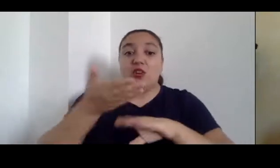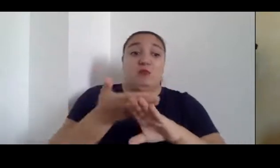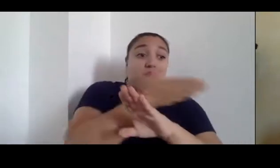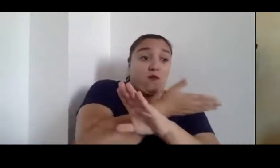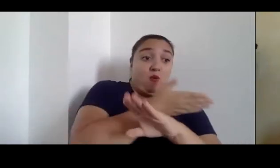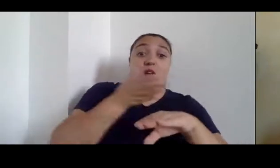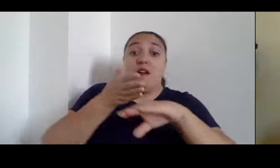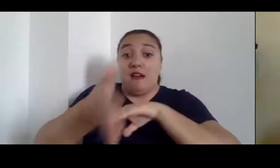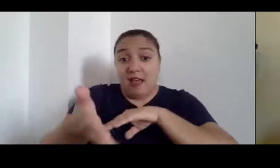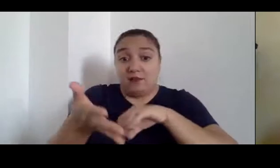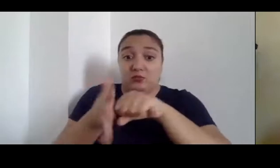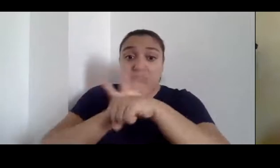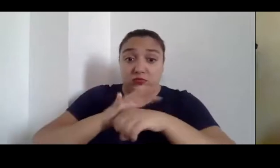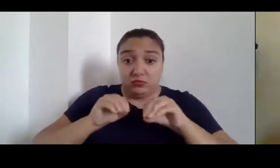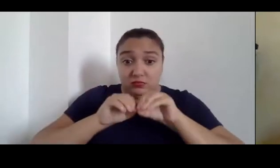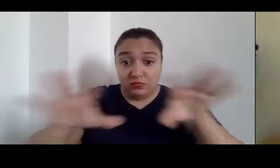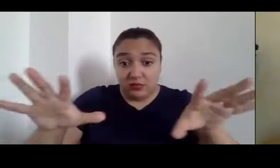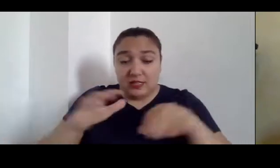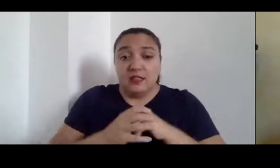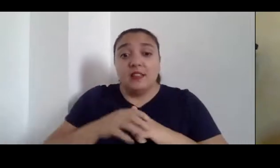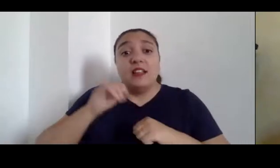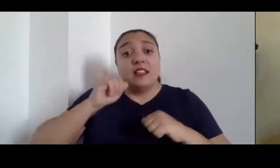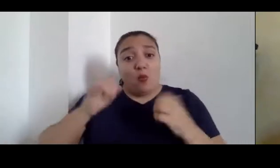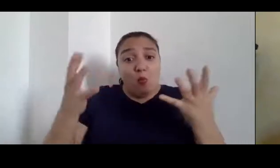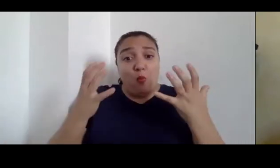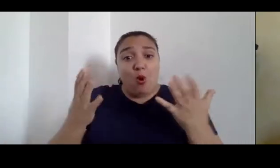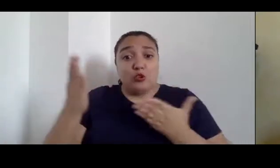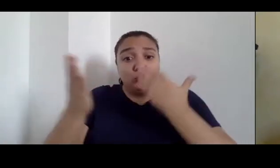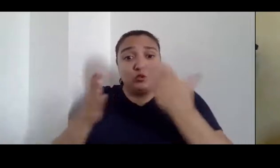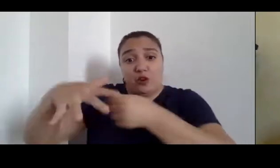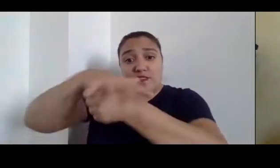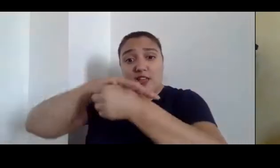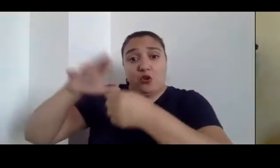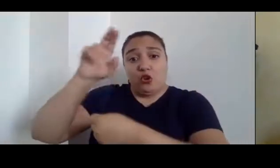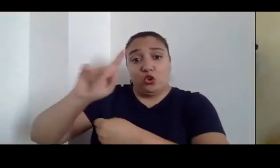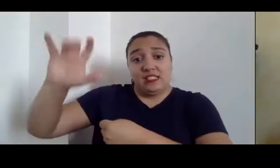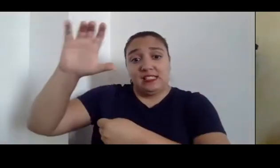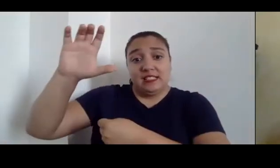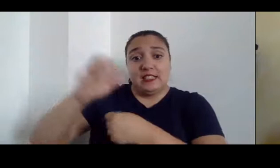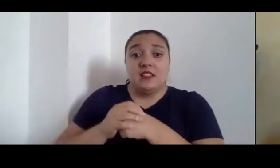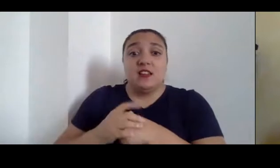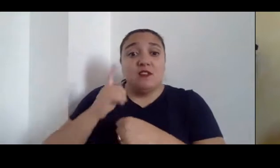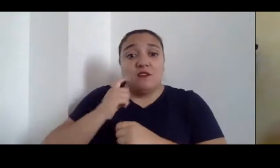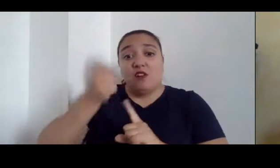strengthening education, fueling the economy and ensuring our health, wellness and imaginations.